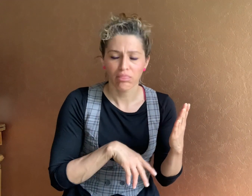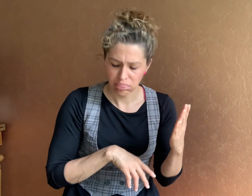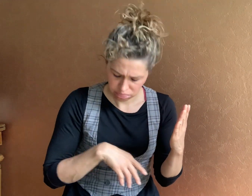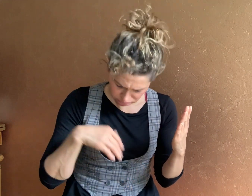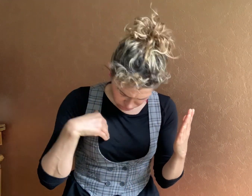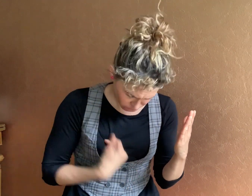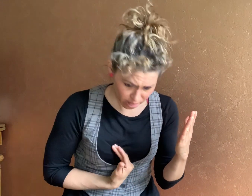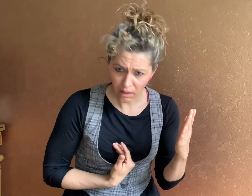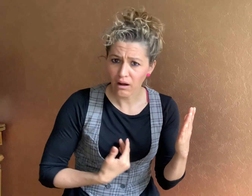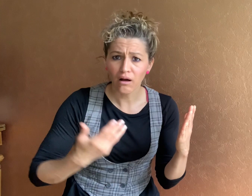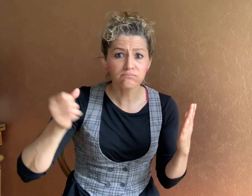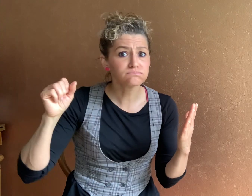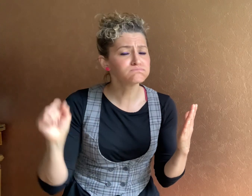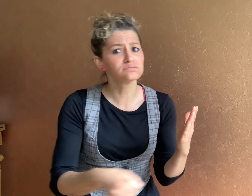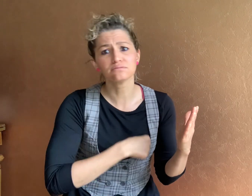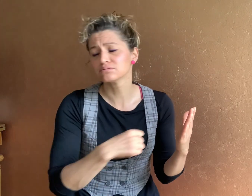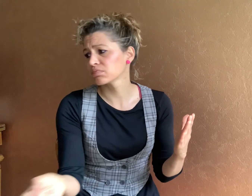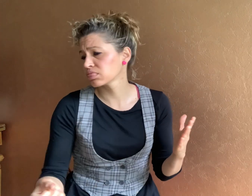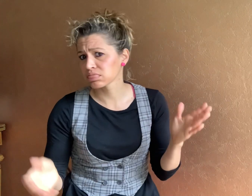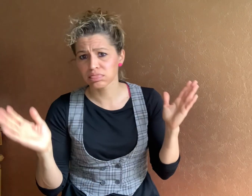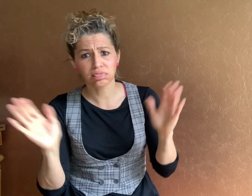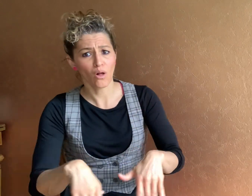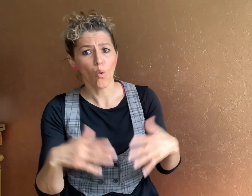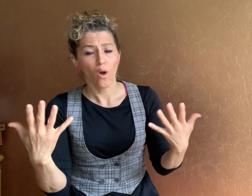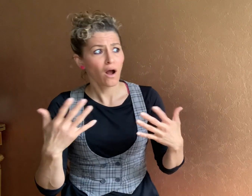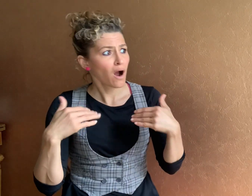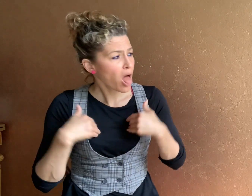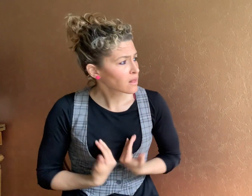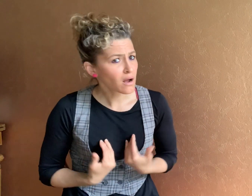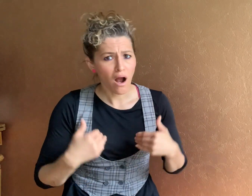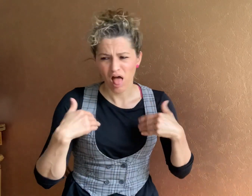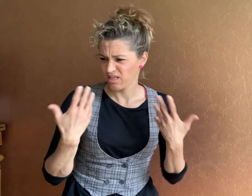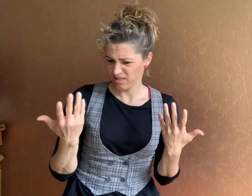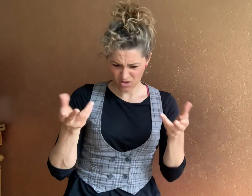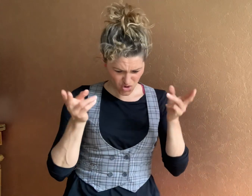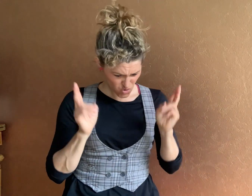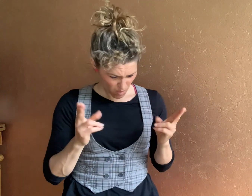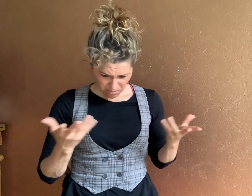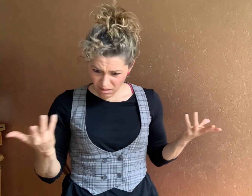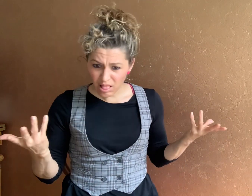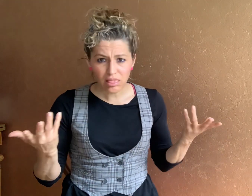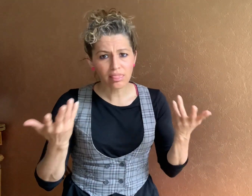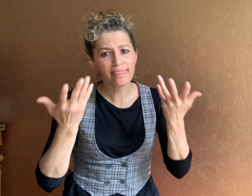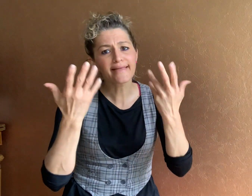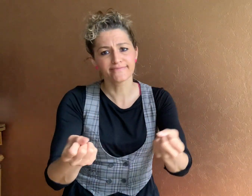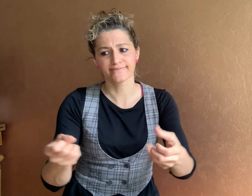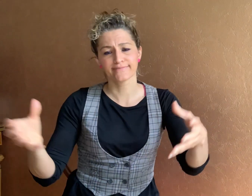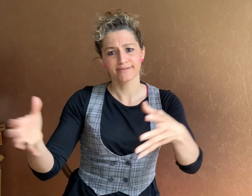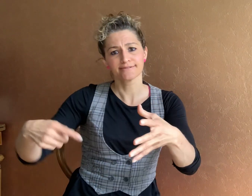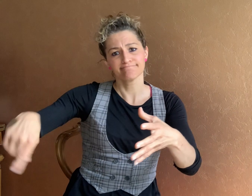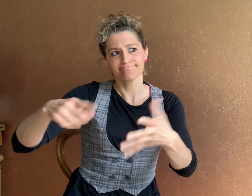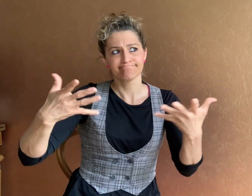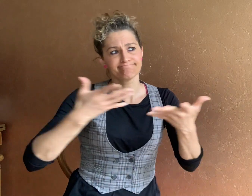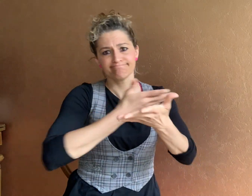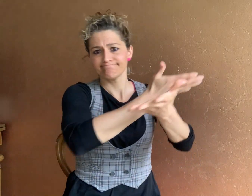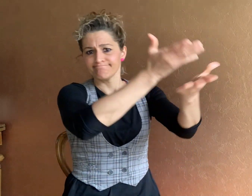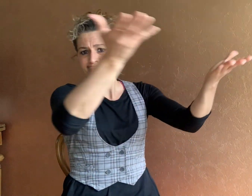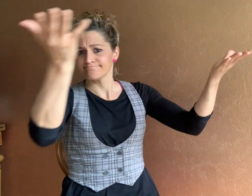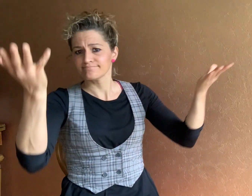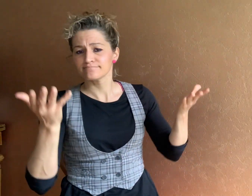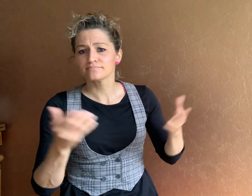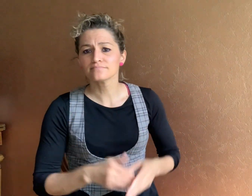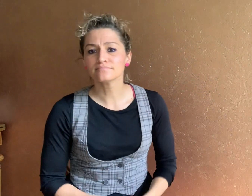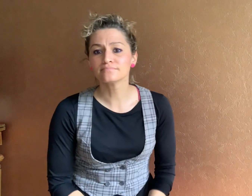that even reading a book is challenging or exhausting.